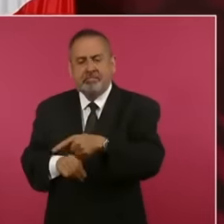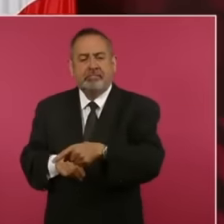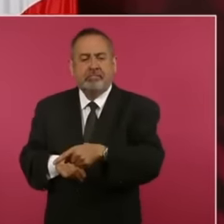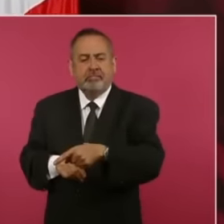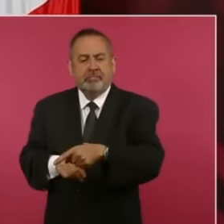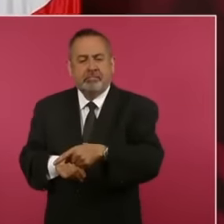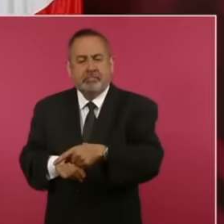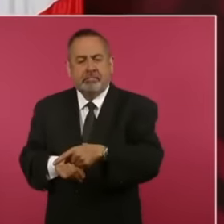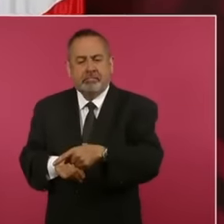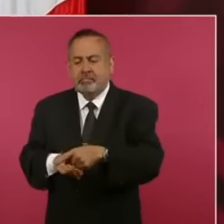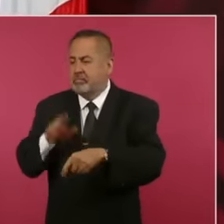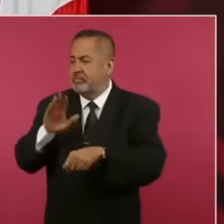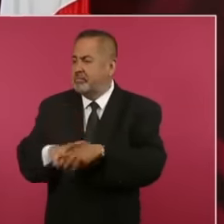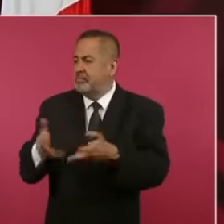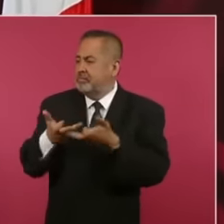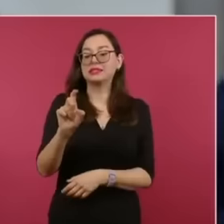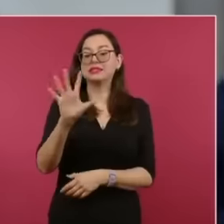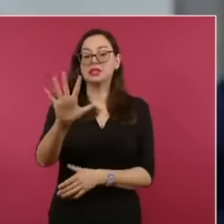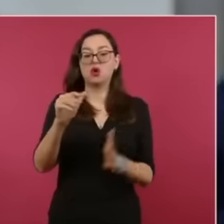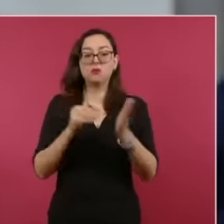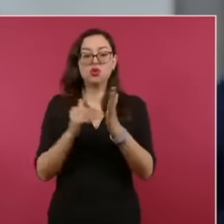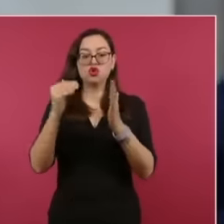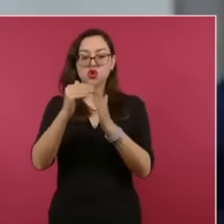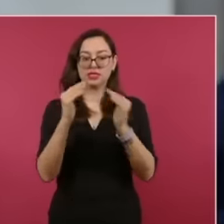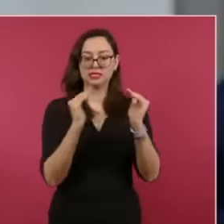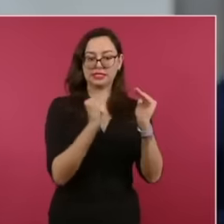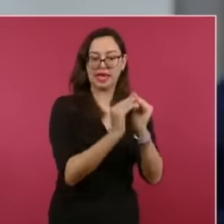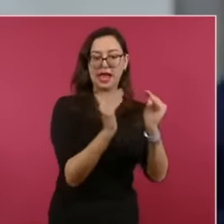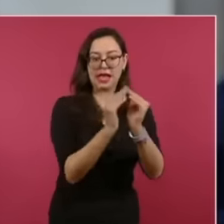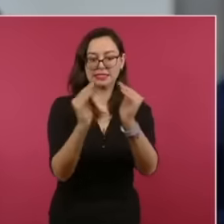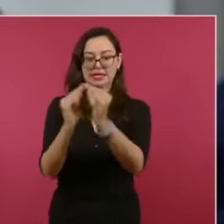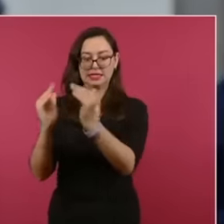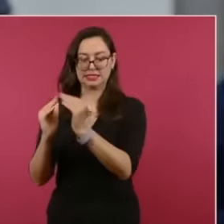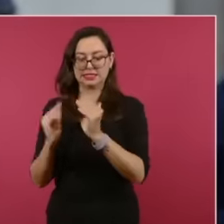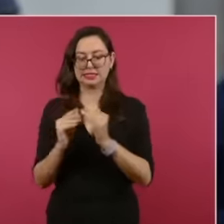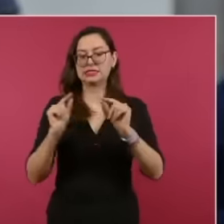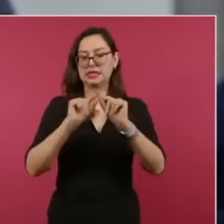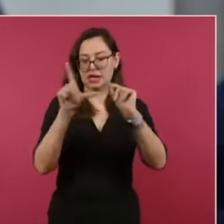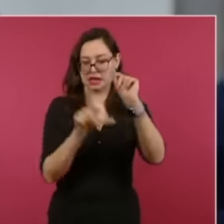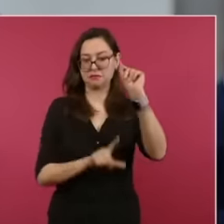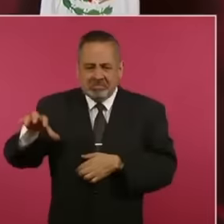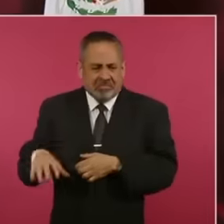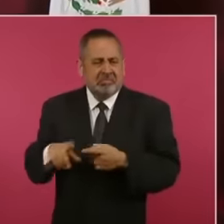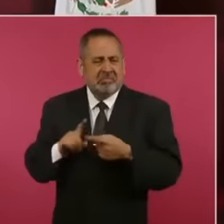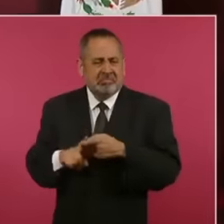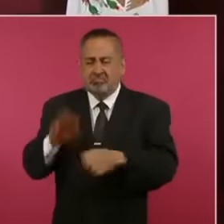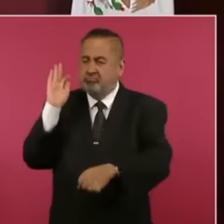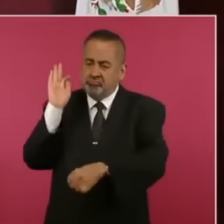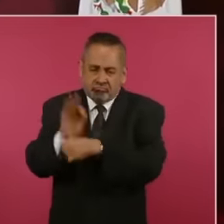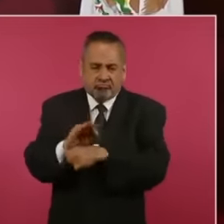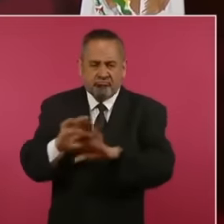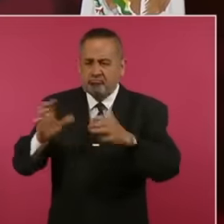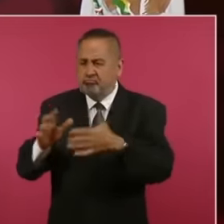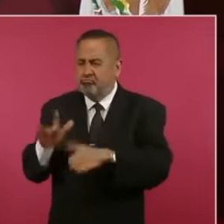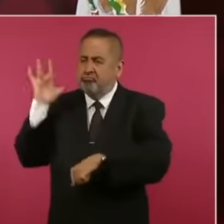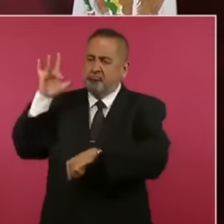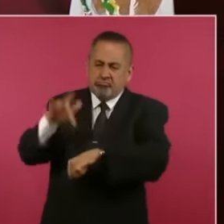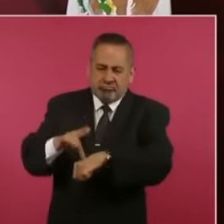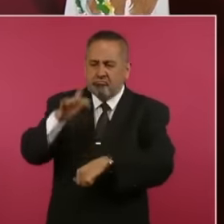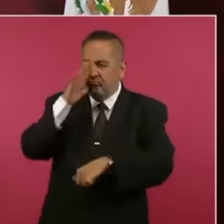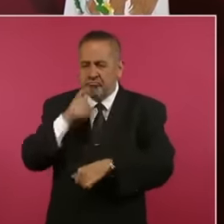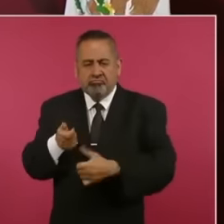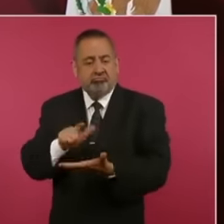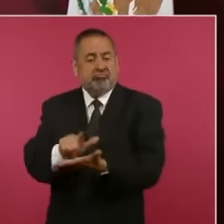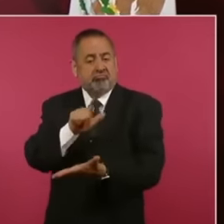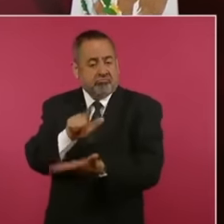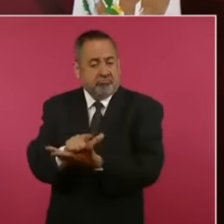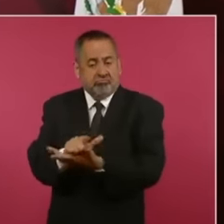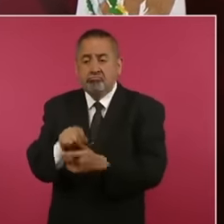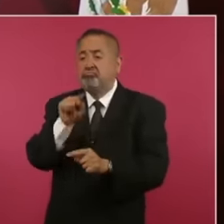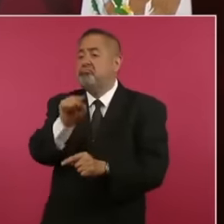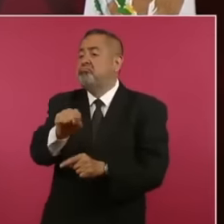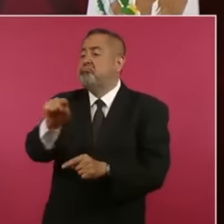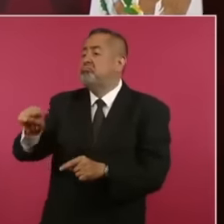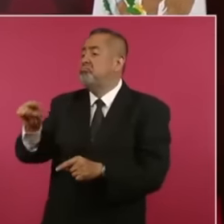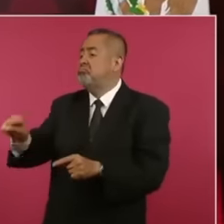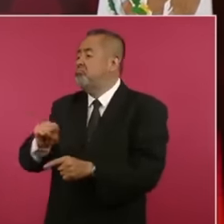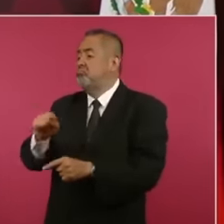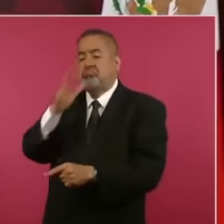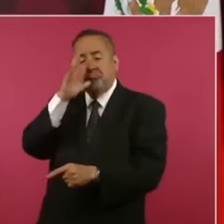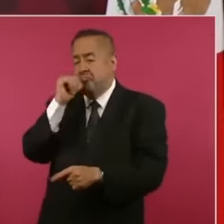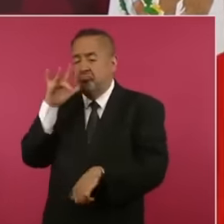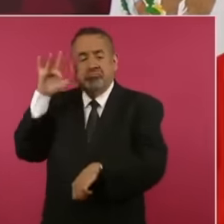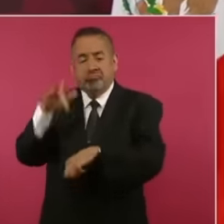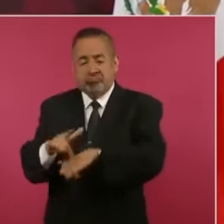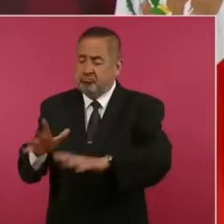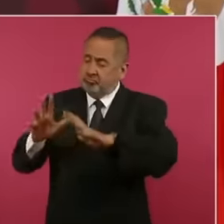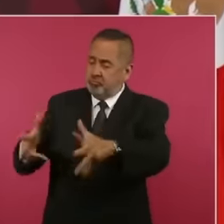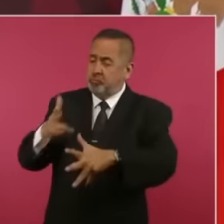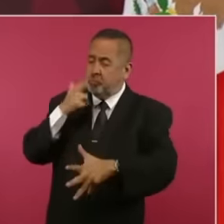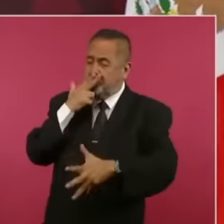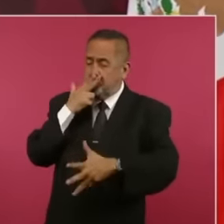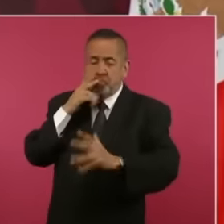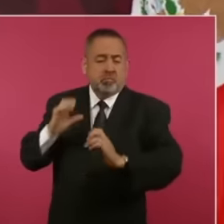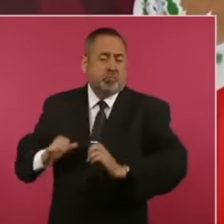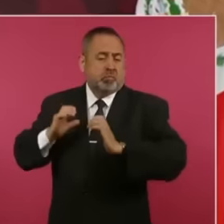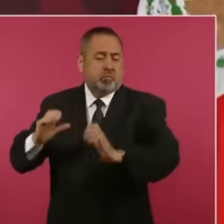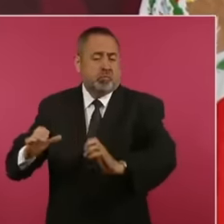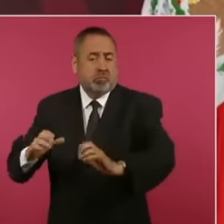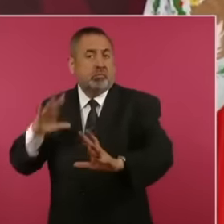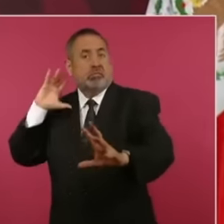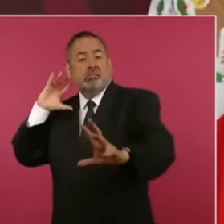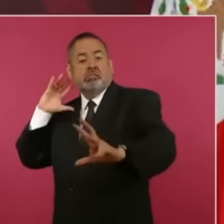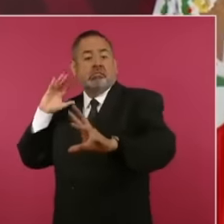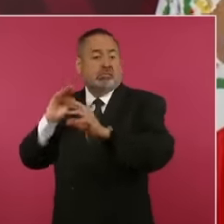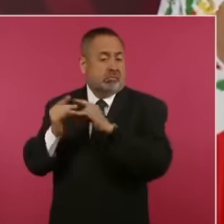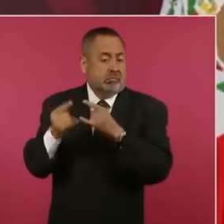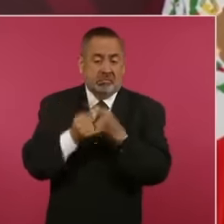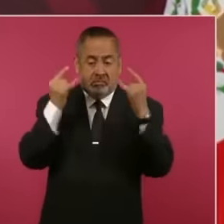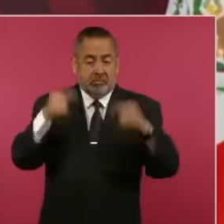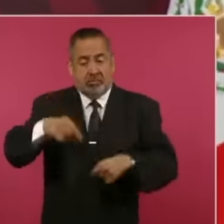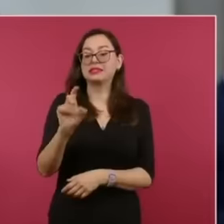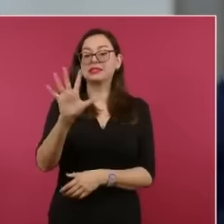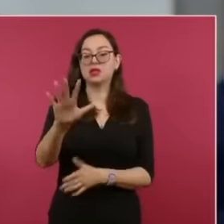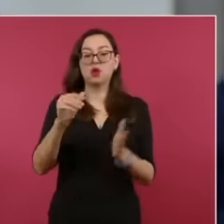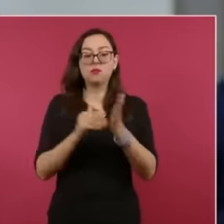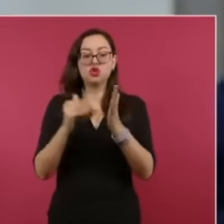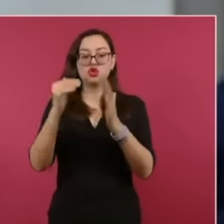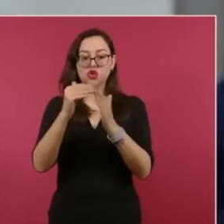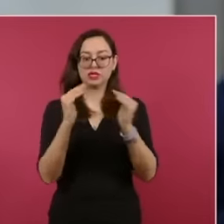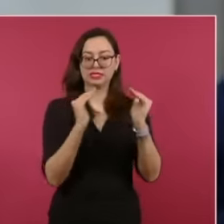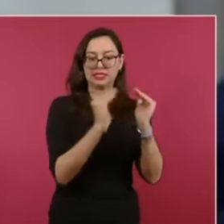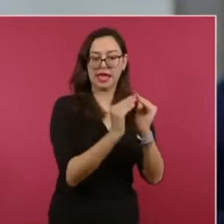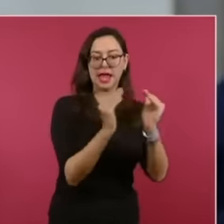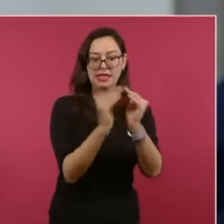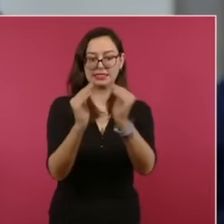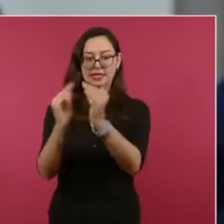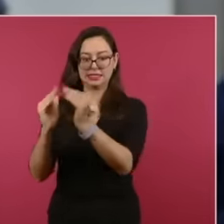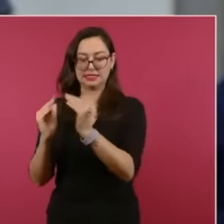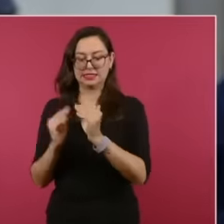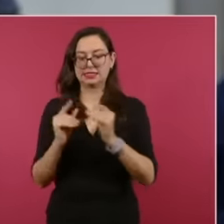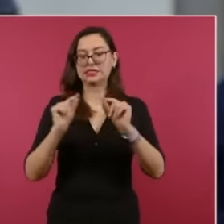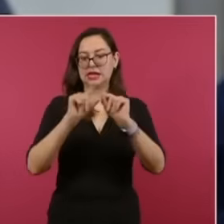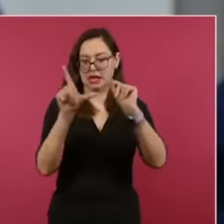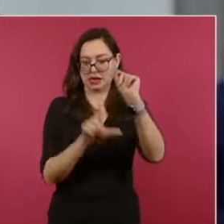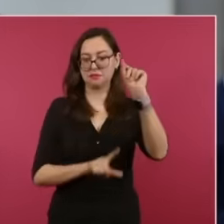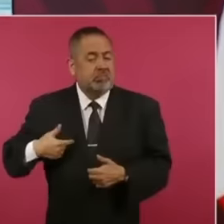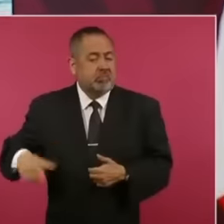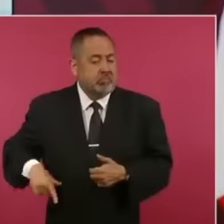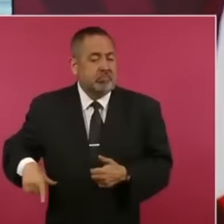has decreed the largest area of protected areas in the entire nation. history of the country first place in protecting the